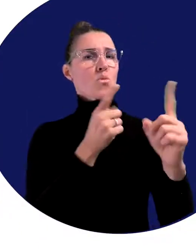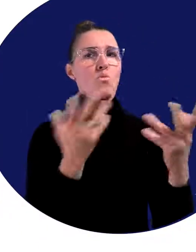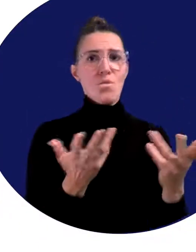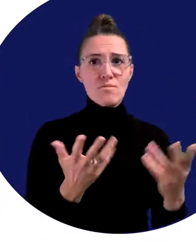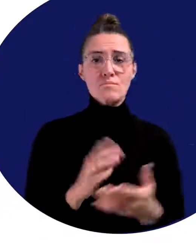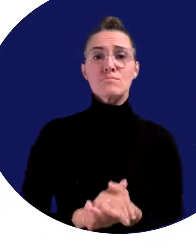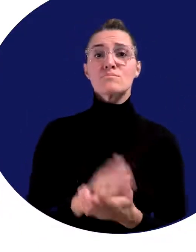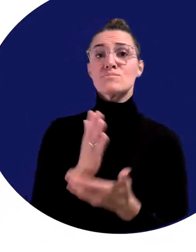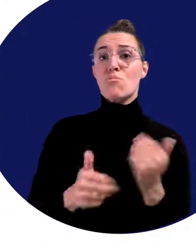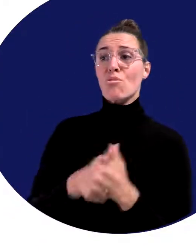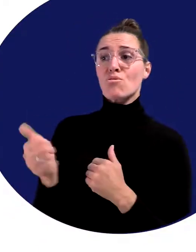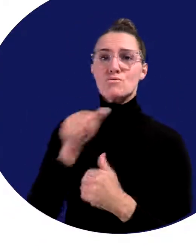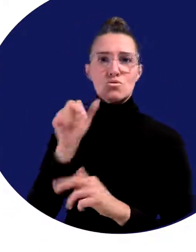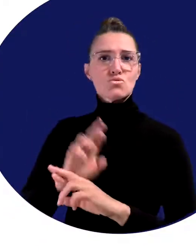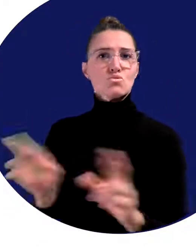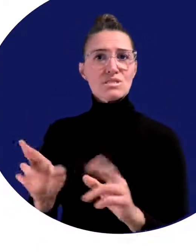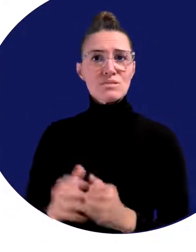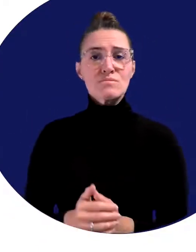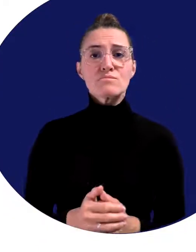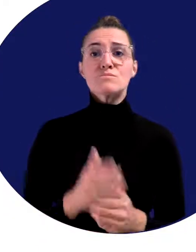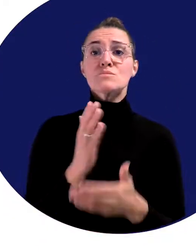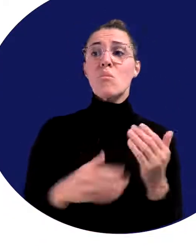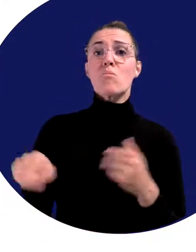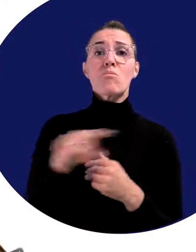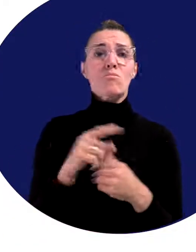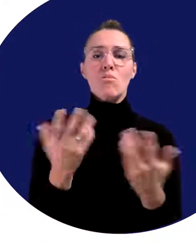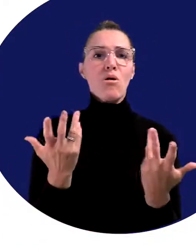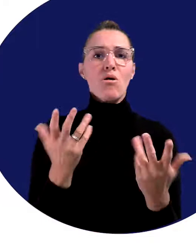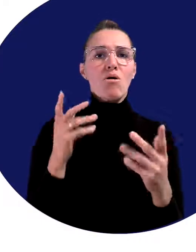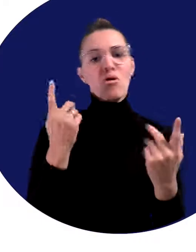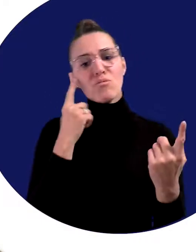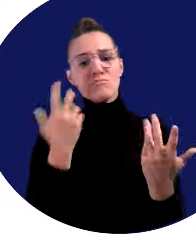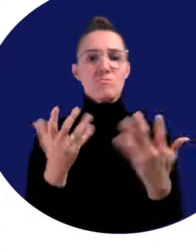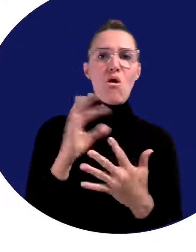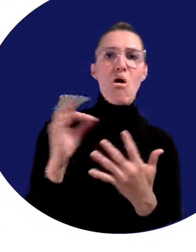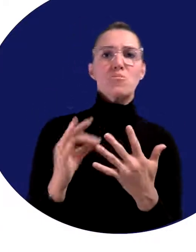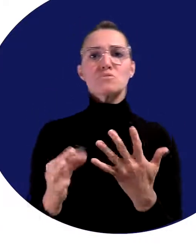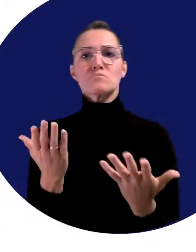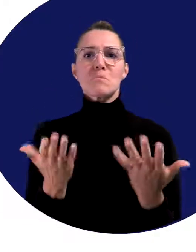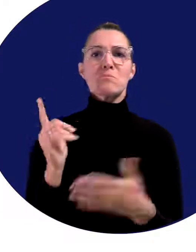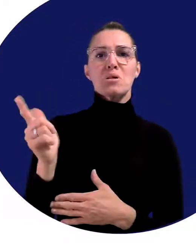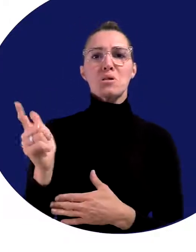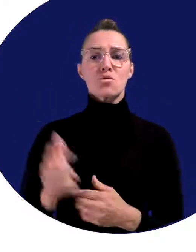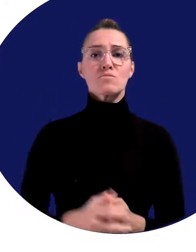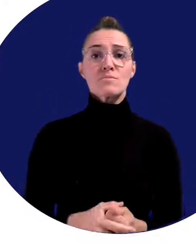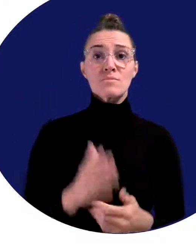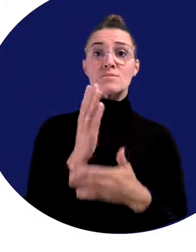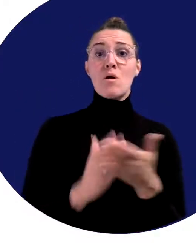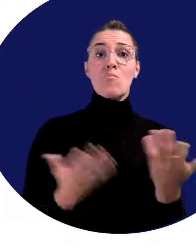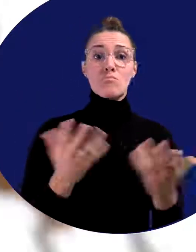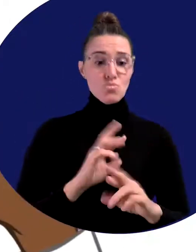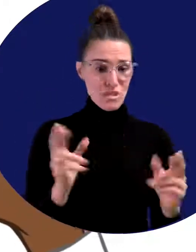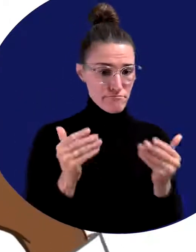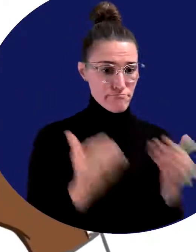while others may not be ready to consider employment as an option. Some are ready to work, while others are looking to grow